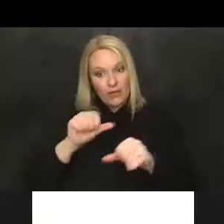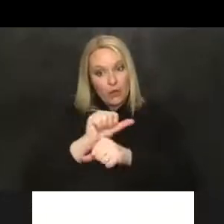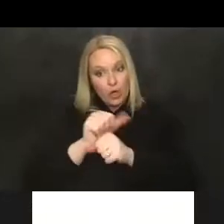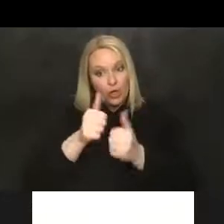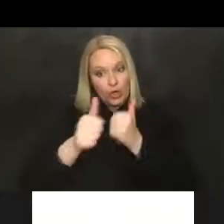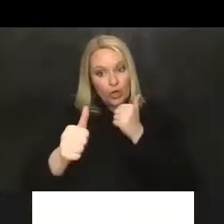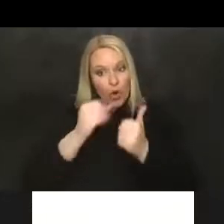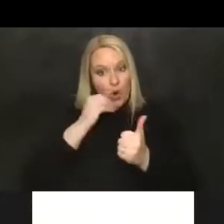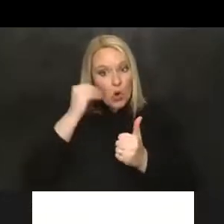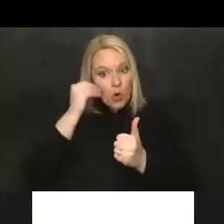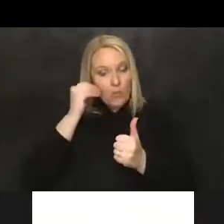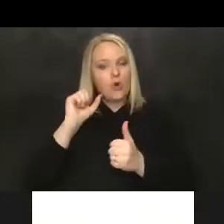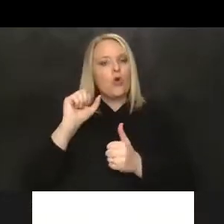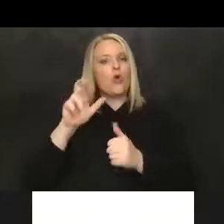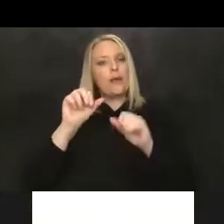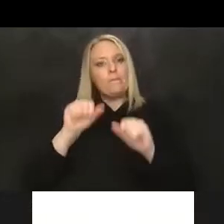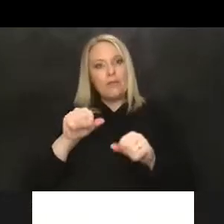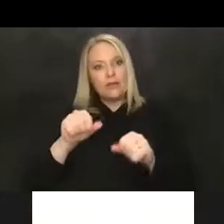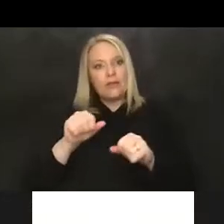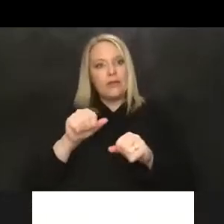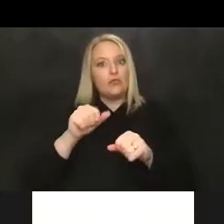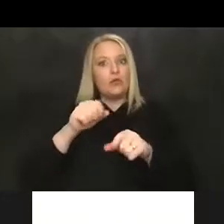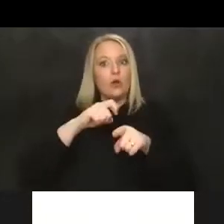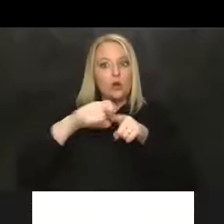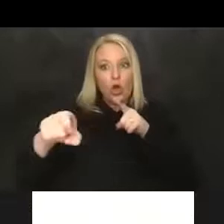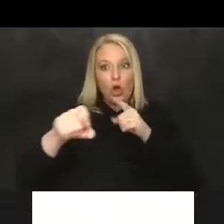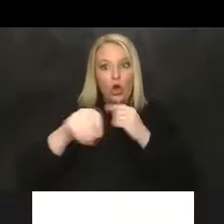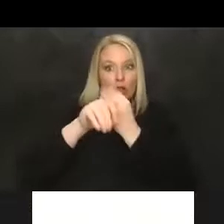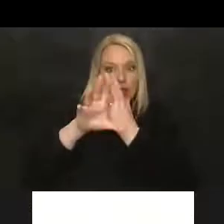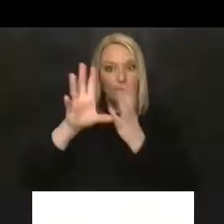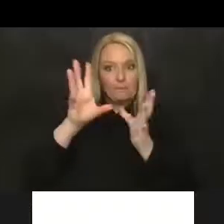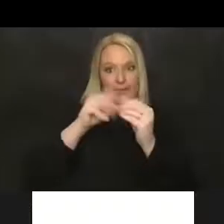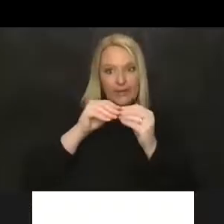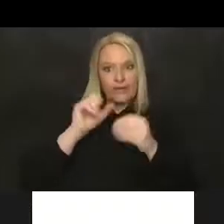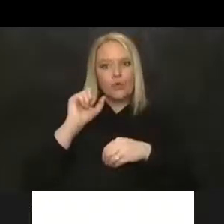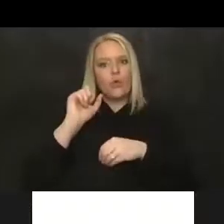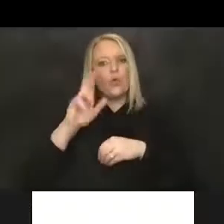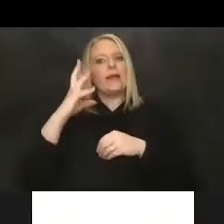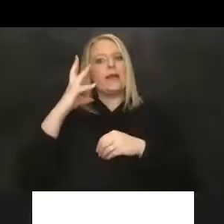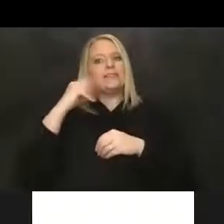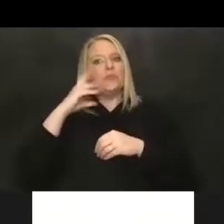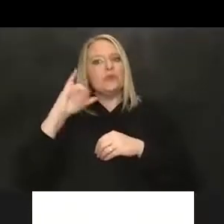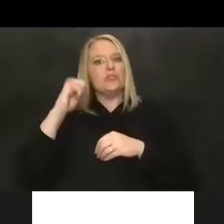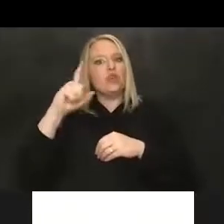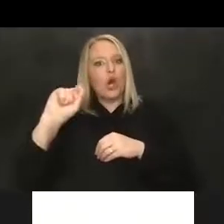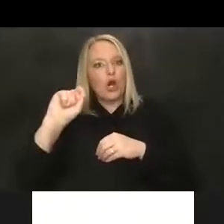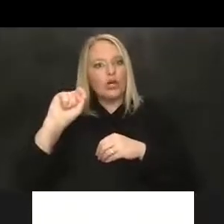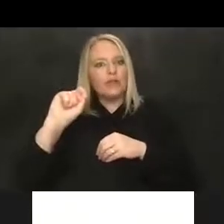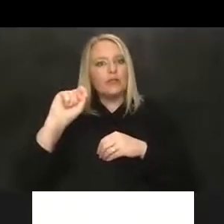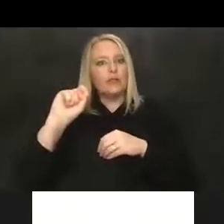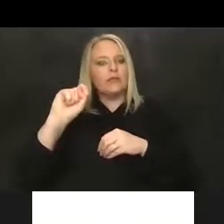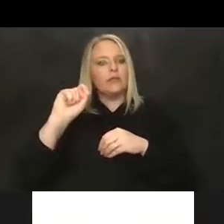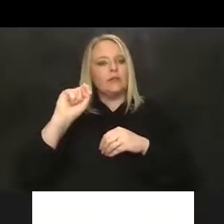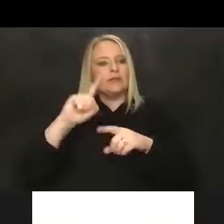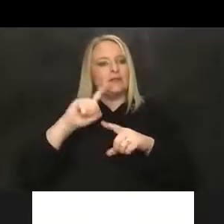to to call into meetings, the ability to- just experience art in the way, in the time, in the-